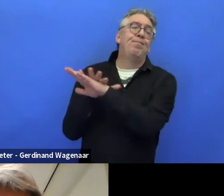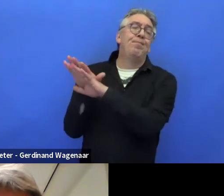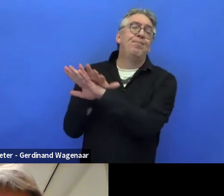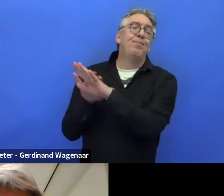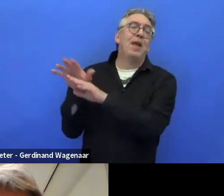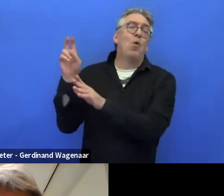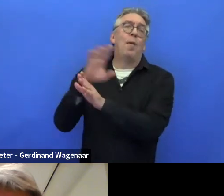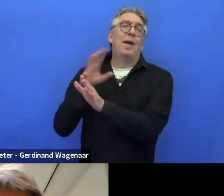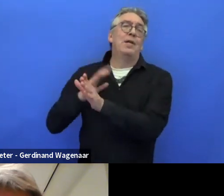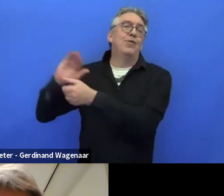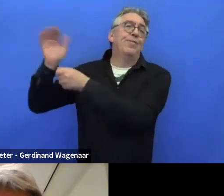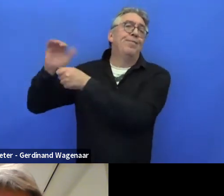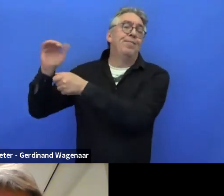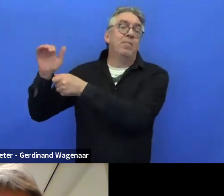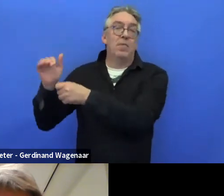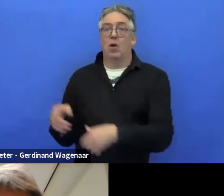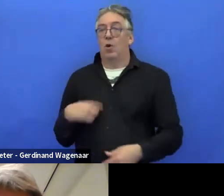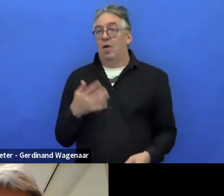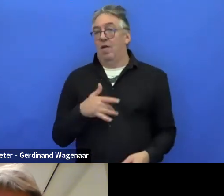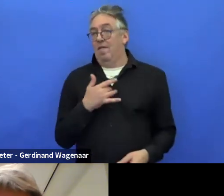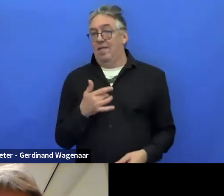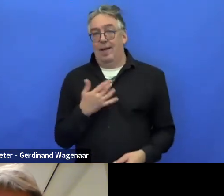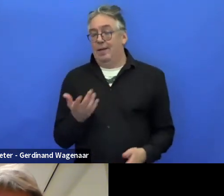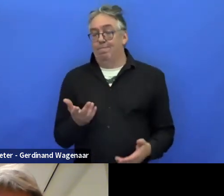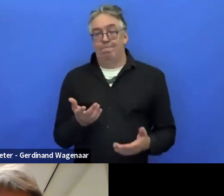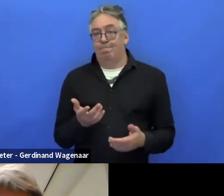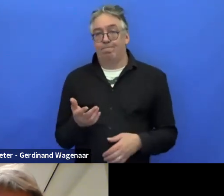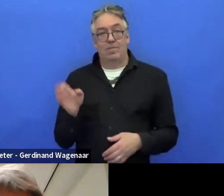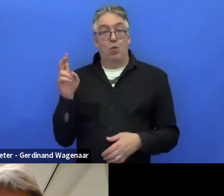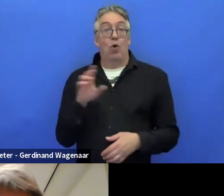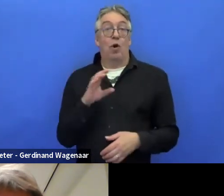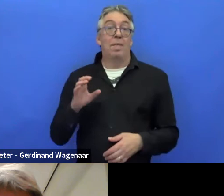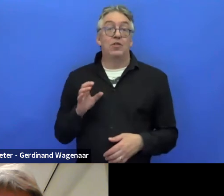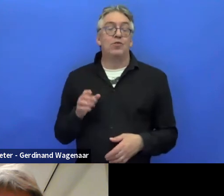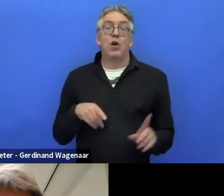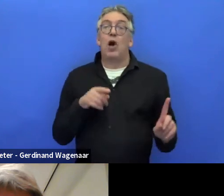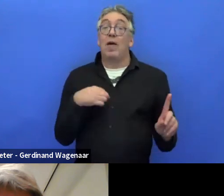and to help prevent future investment into the institutions. This is our experience.